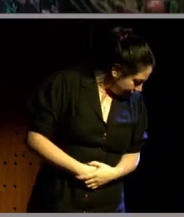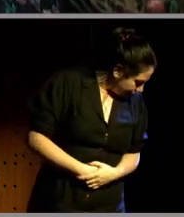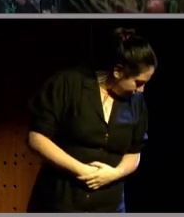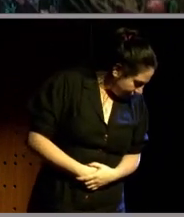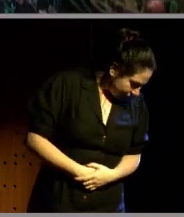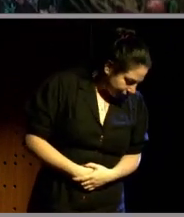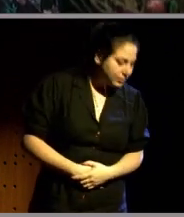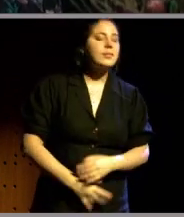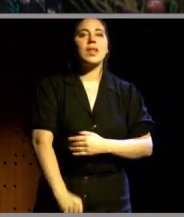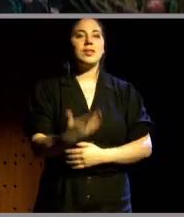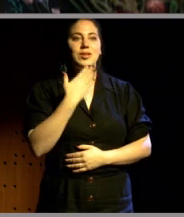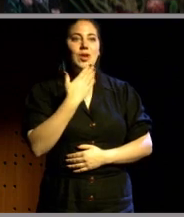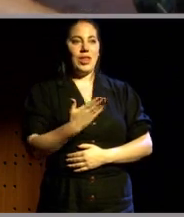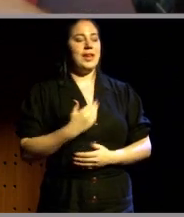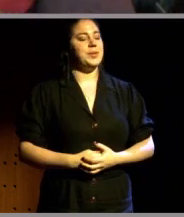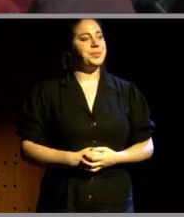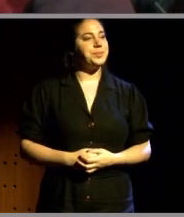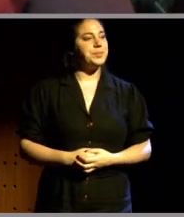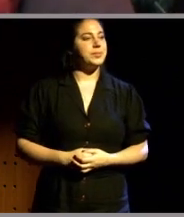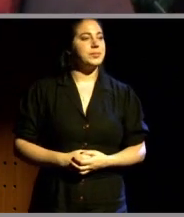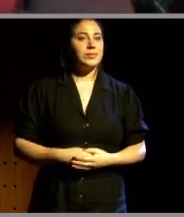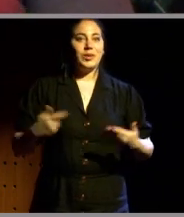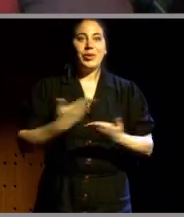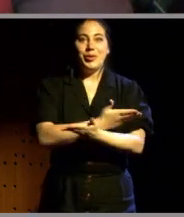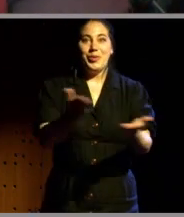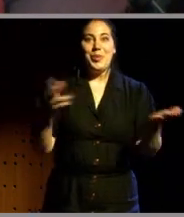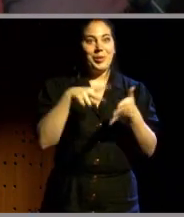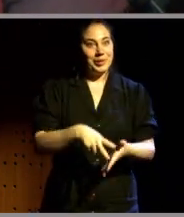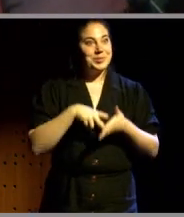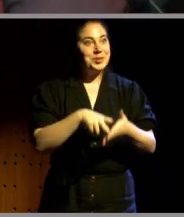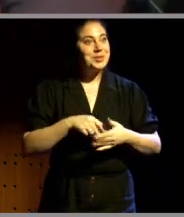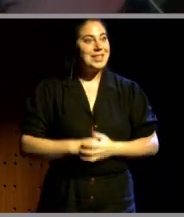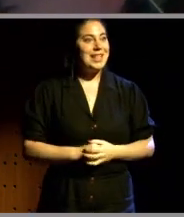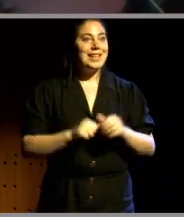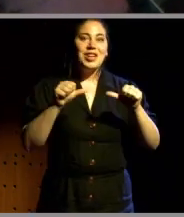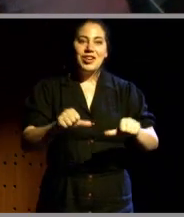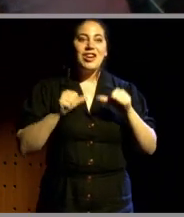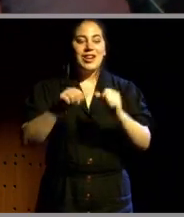A big thank you to Ernabella Arts. Now what you've all been waiting for. Let's proceed to the heart of tonight's ceremony,